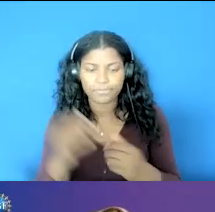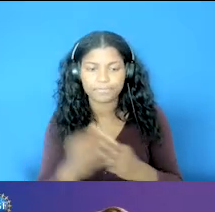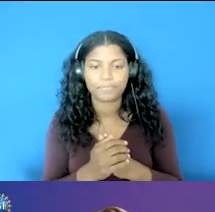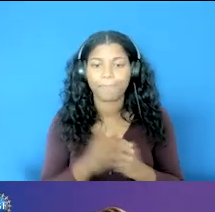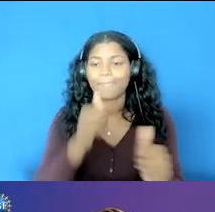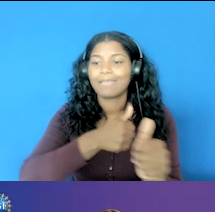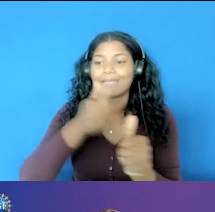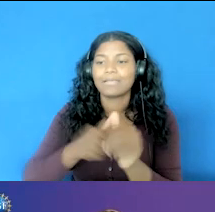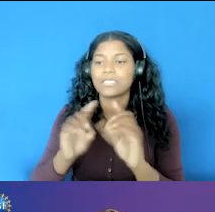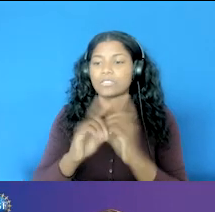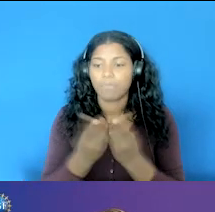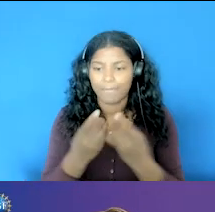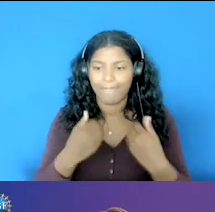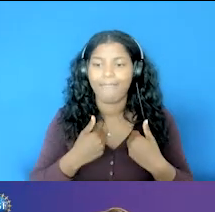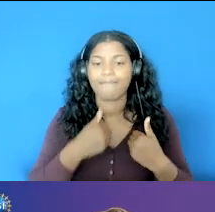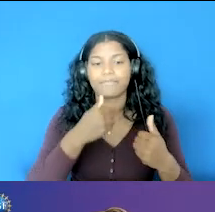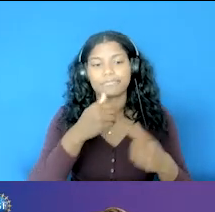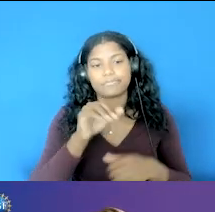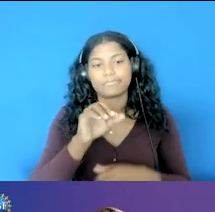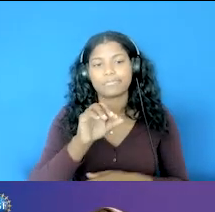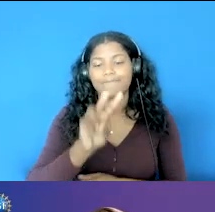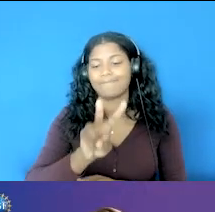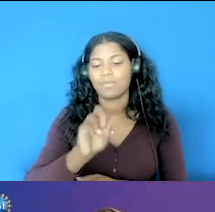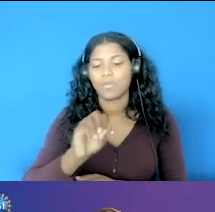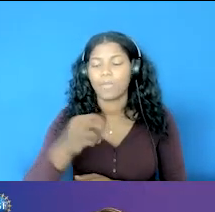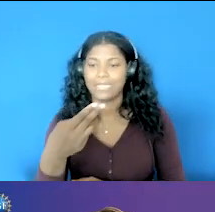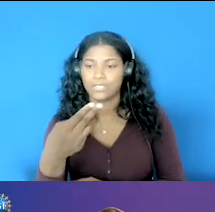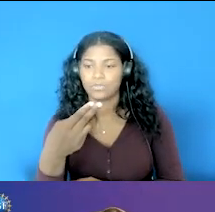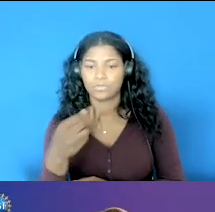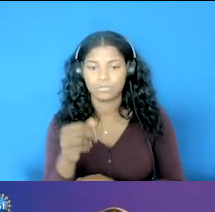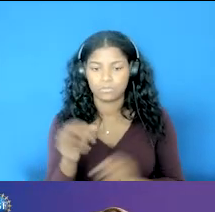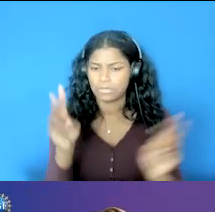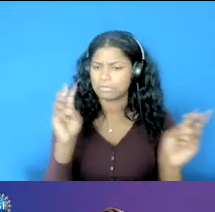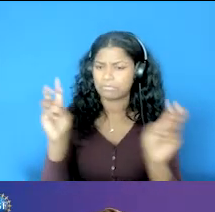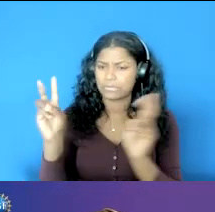The topics are announced way in advance, so you can see what is of interest to you